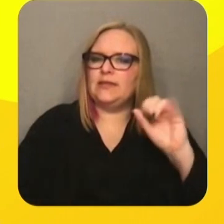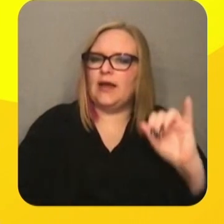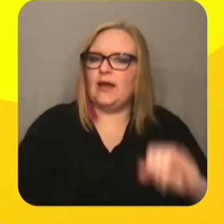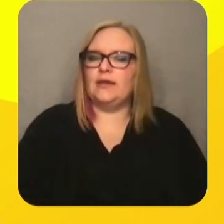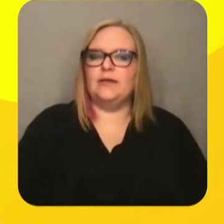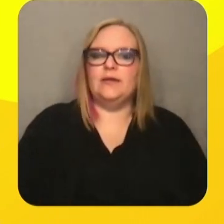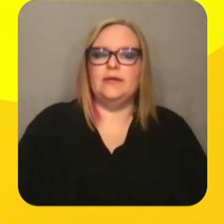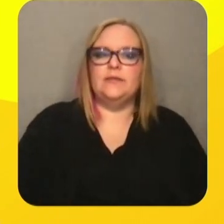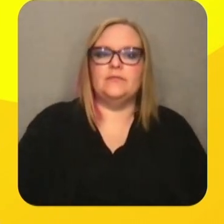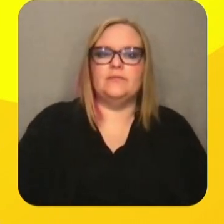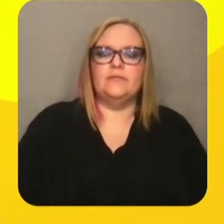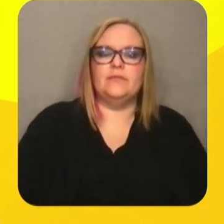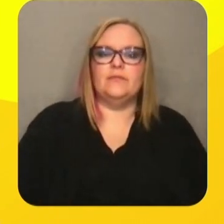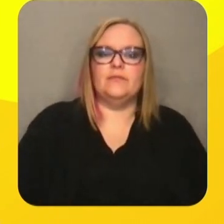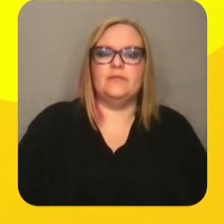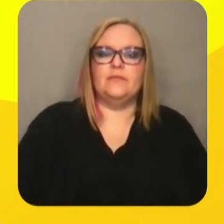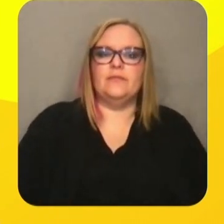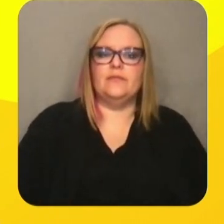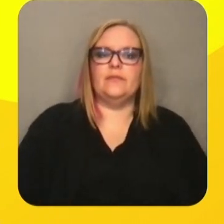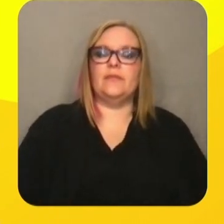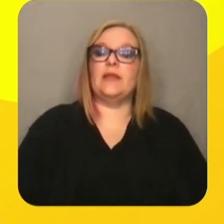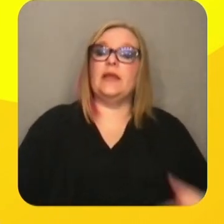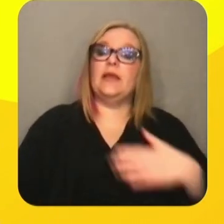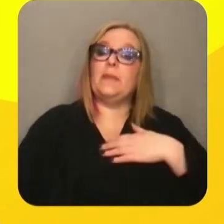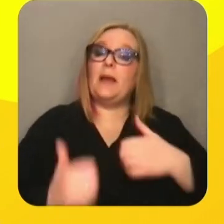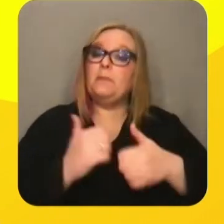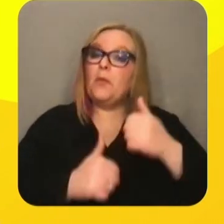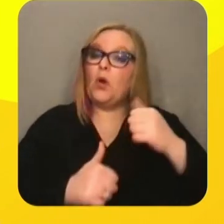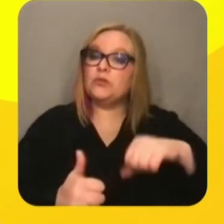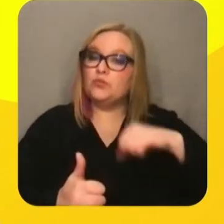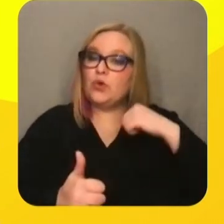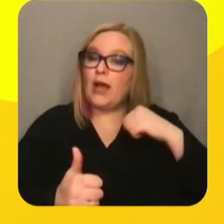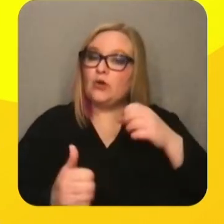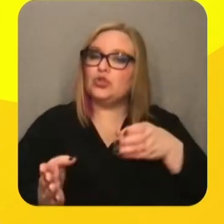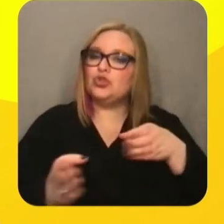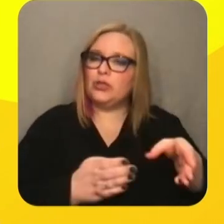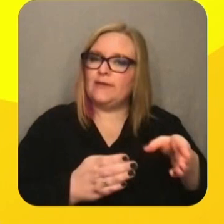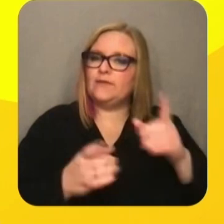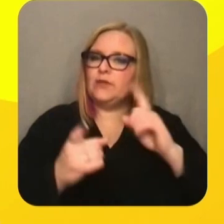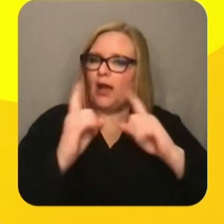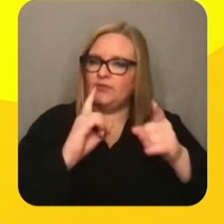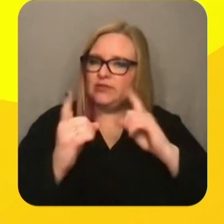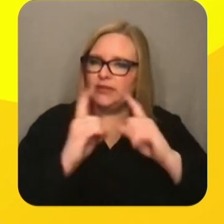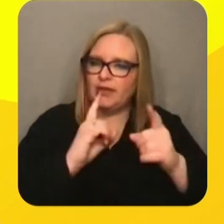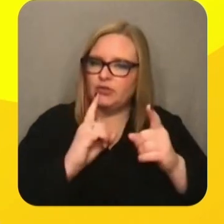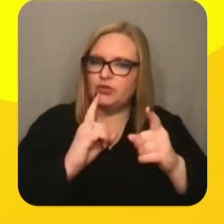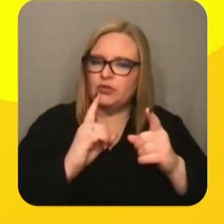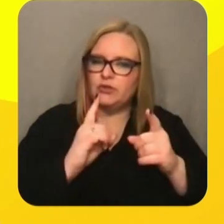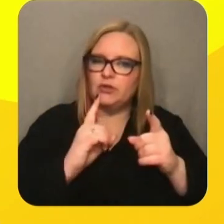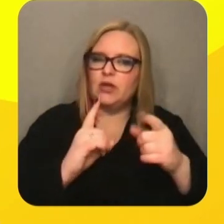I think the thing I'm most proud of is the shift in the conversation. As you know, we're are not doing this for a number of years now,